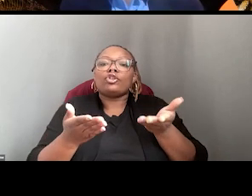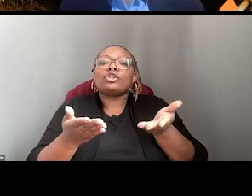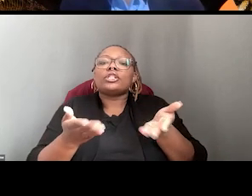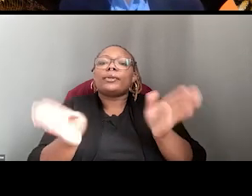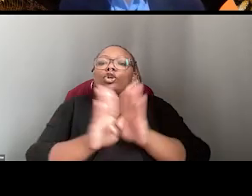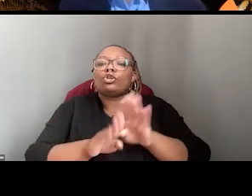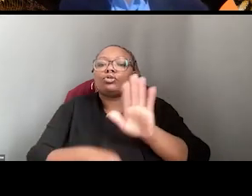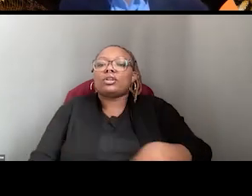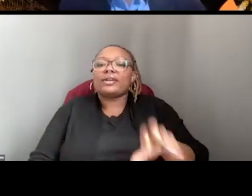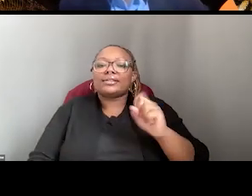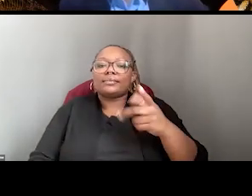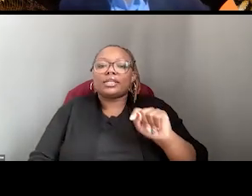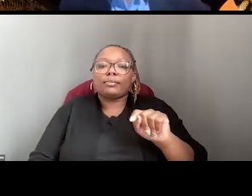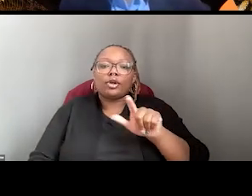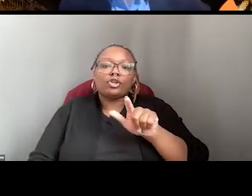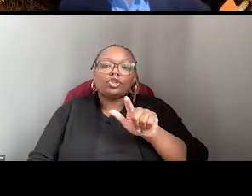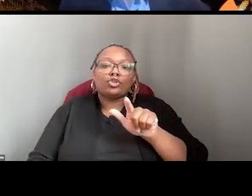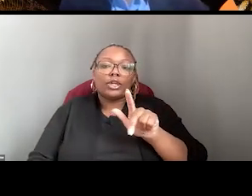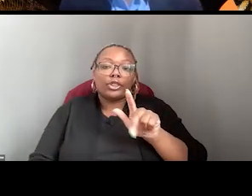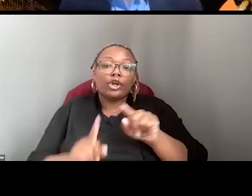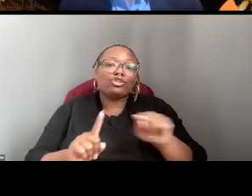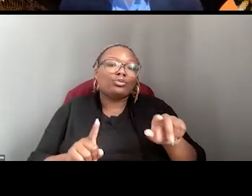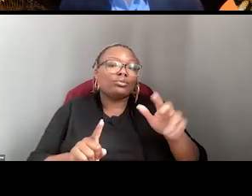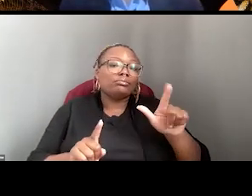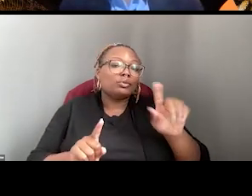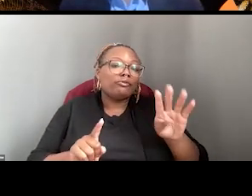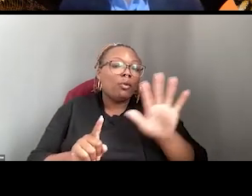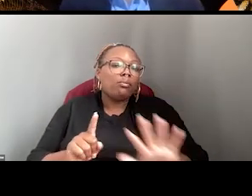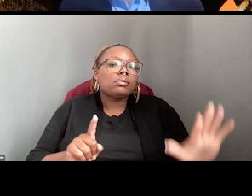so you must have your drawdowns in before we close down ACMS,